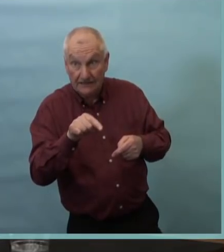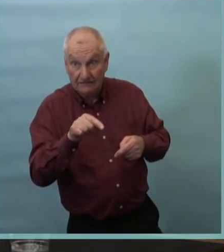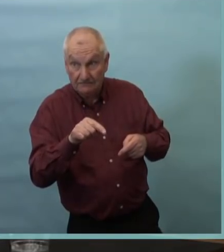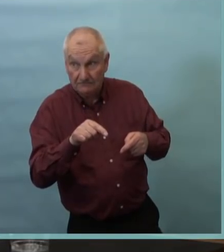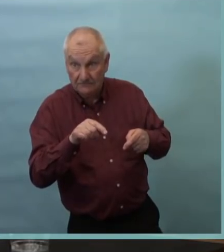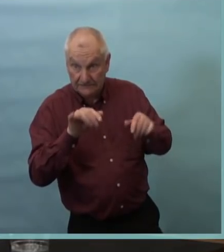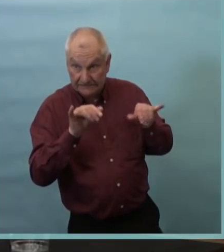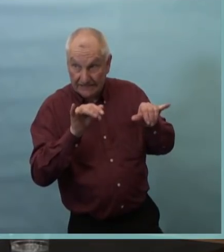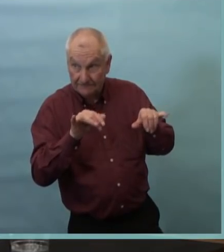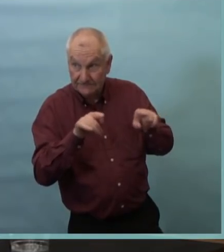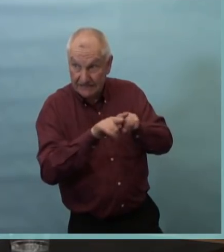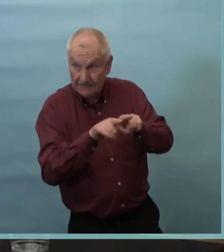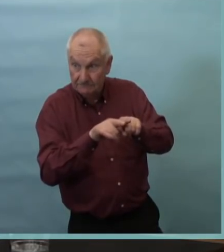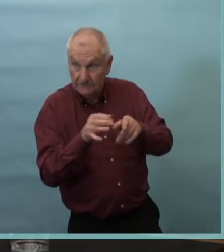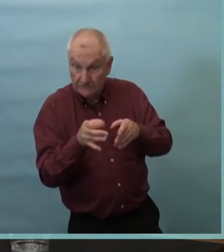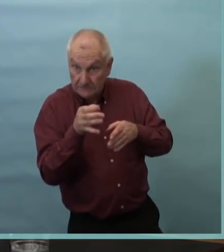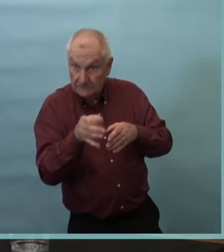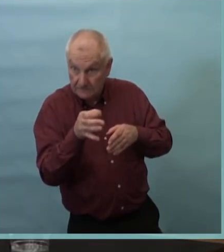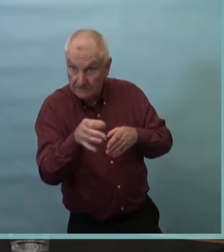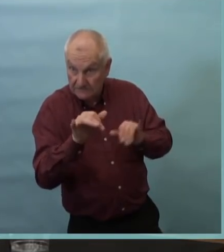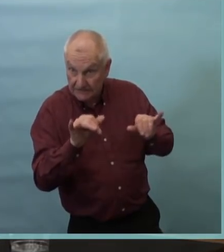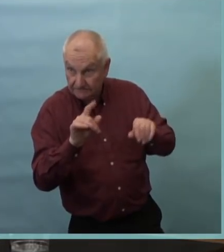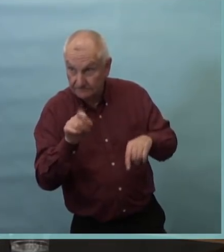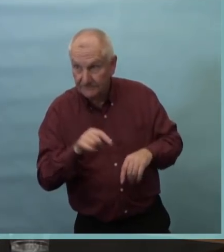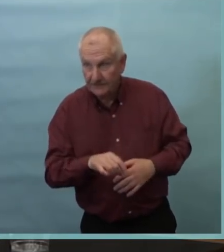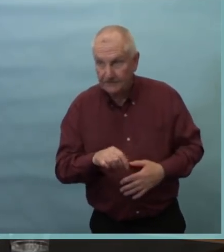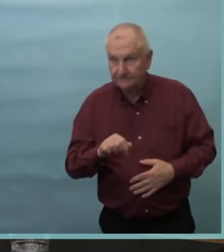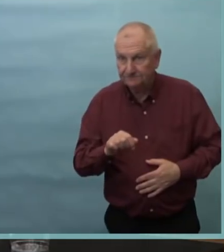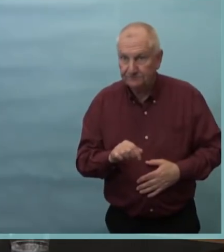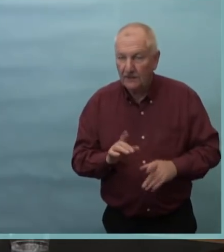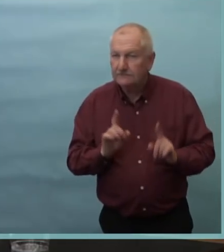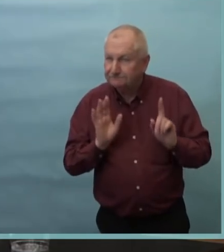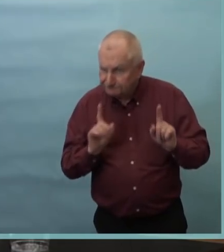reopening strategy so we'll be able to comment more detailed on that later this